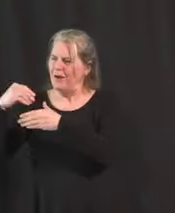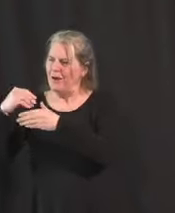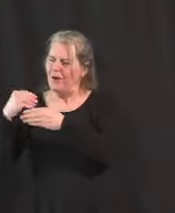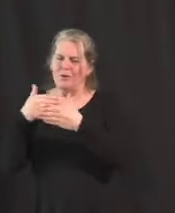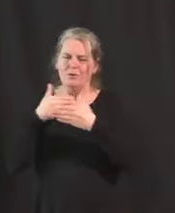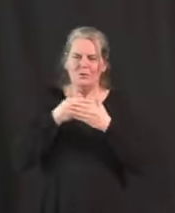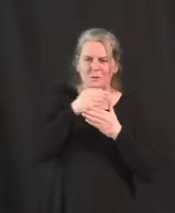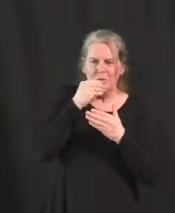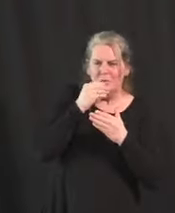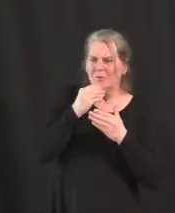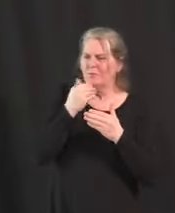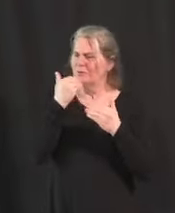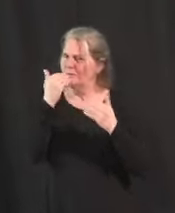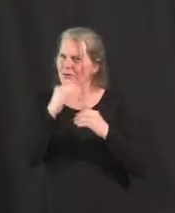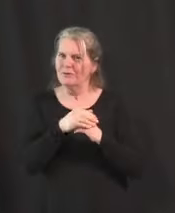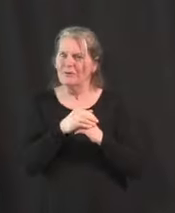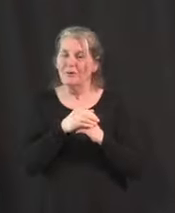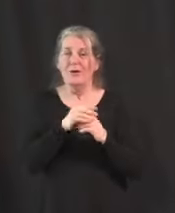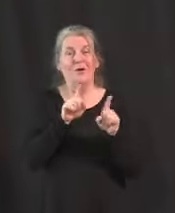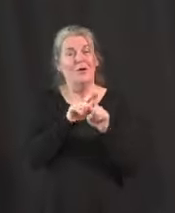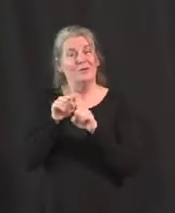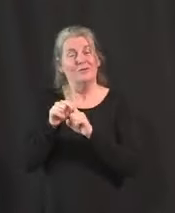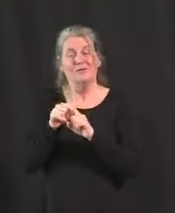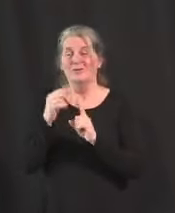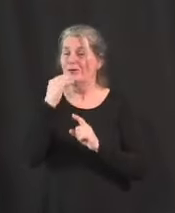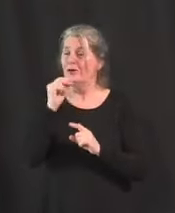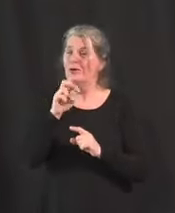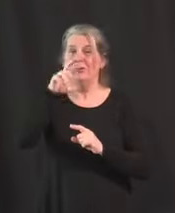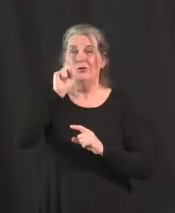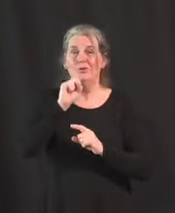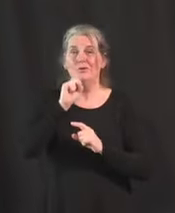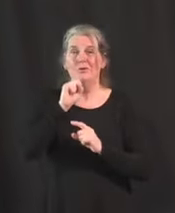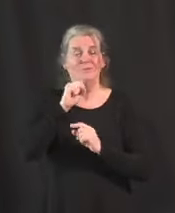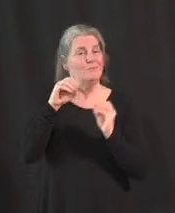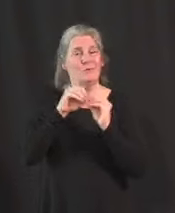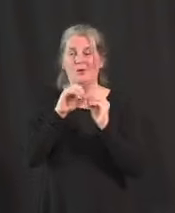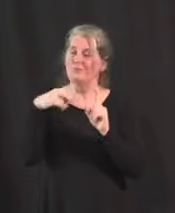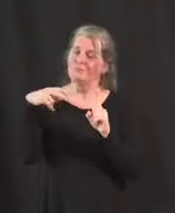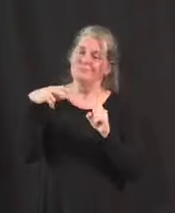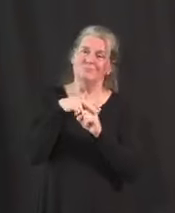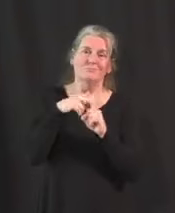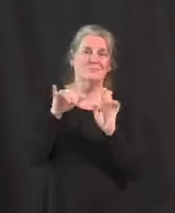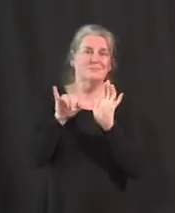WE HAVE NO FURTHER POSITIVE COVID AS IN THE LAST FEW DAYS. BUT AS ALWAYS, WE WILL EXPECT